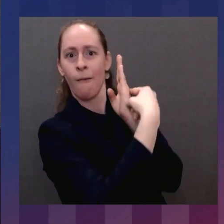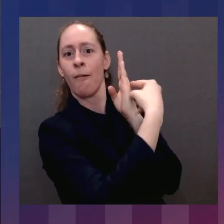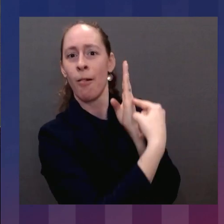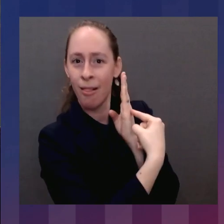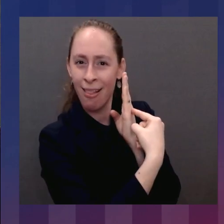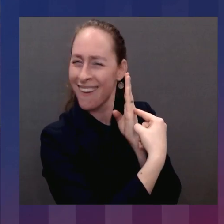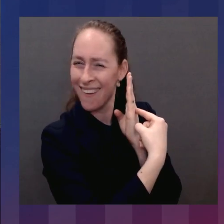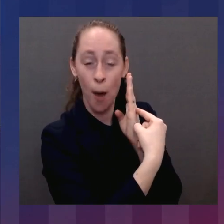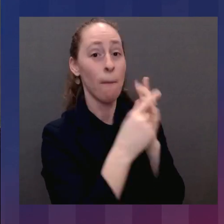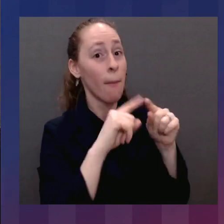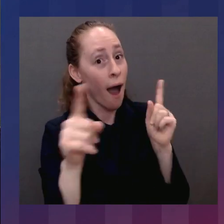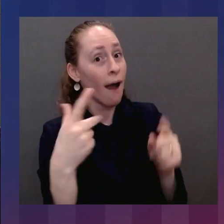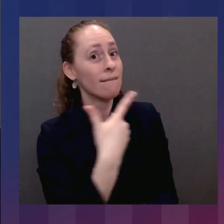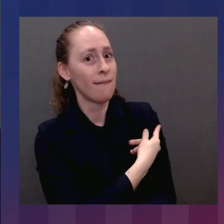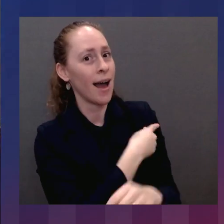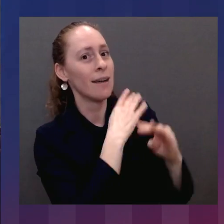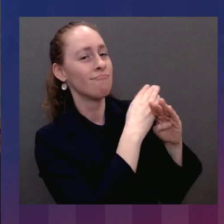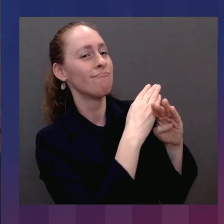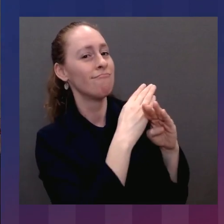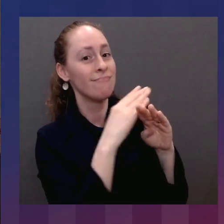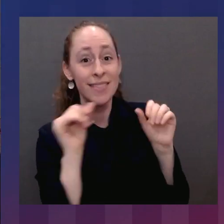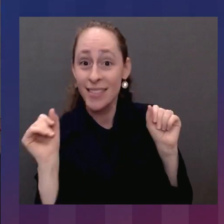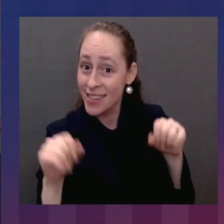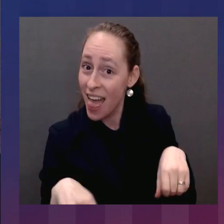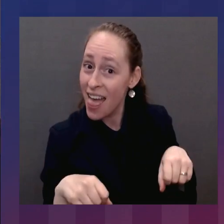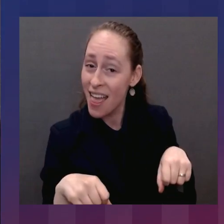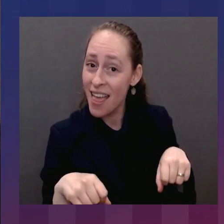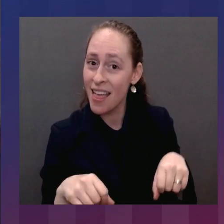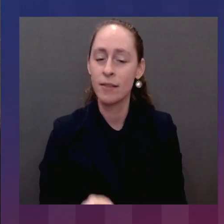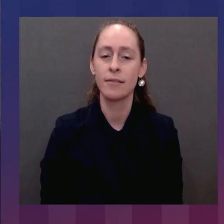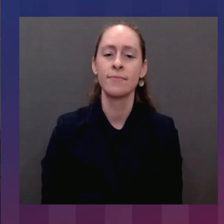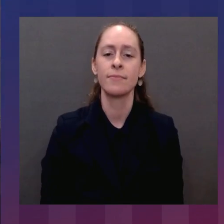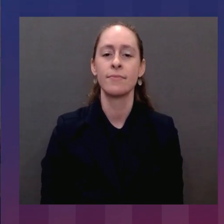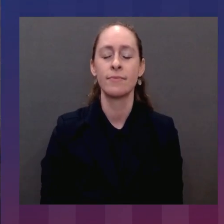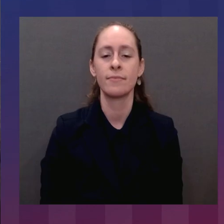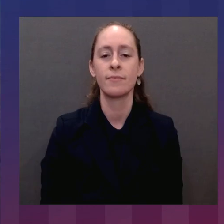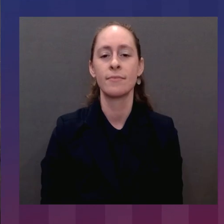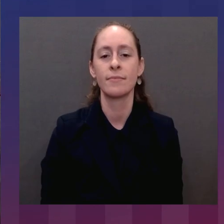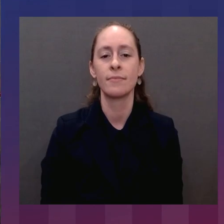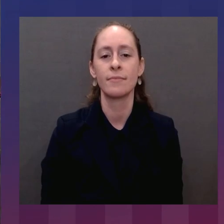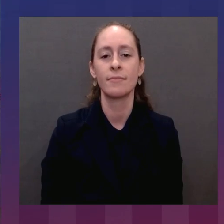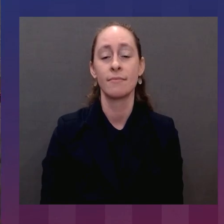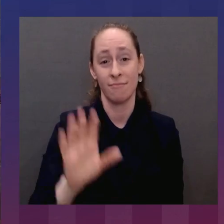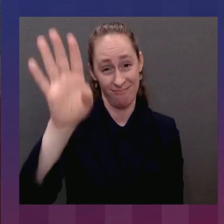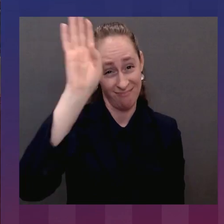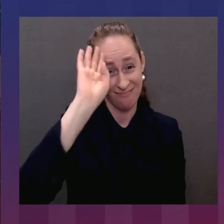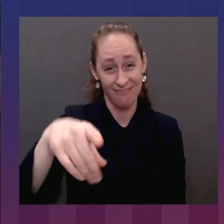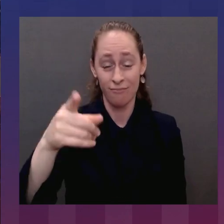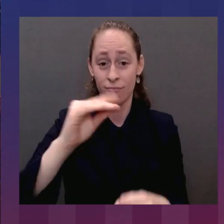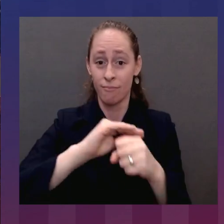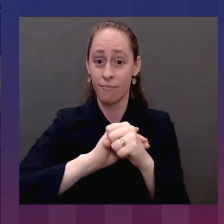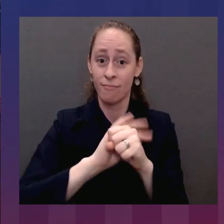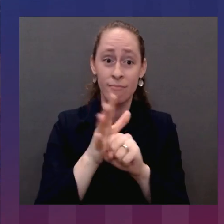Time with one another. And worst of all, so much loss of life. Let's use this moment to reset.